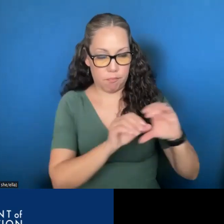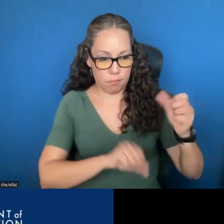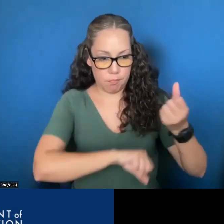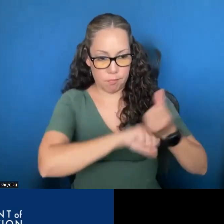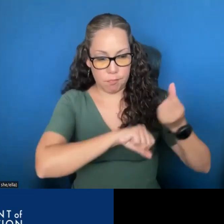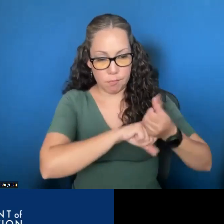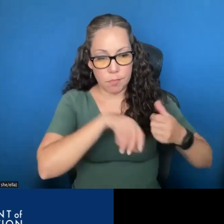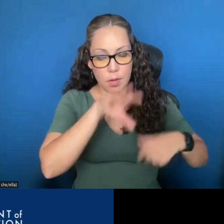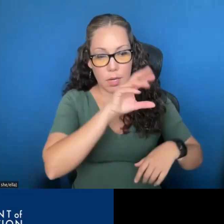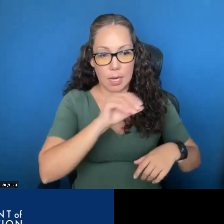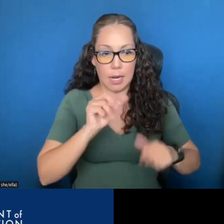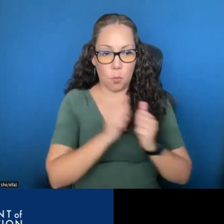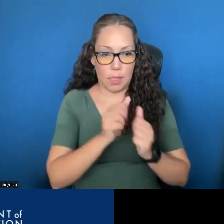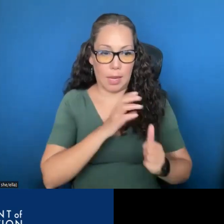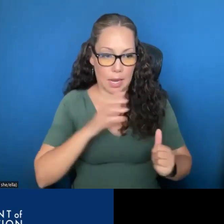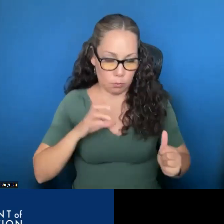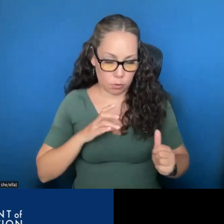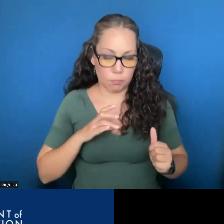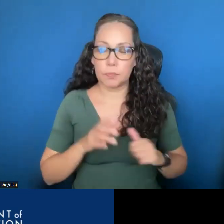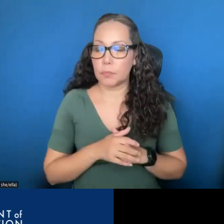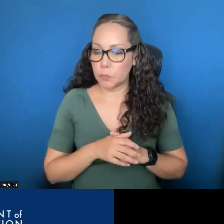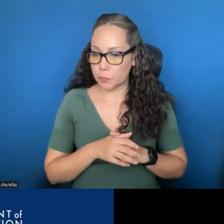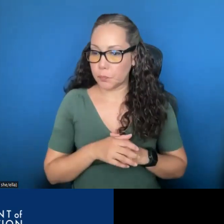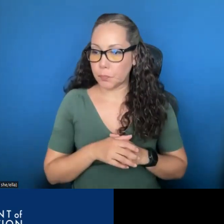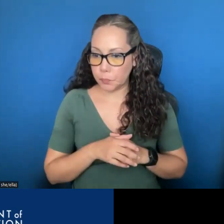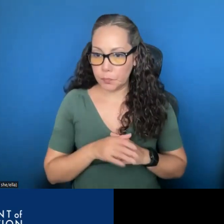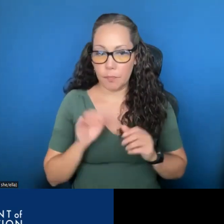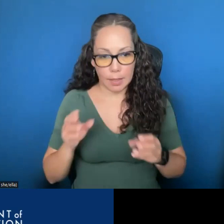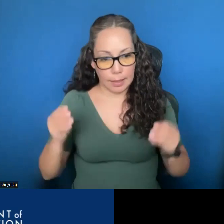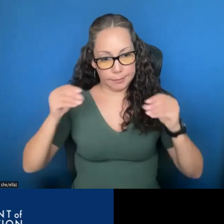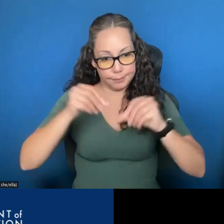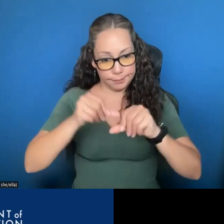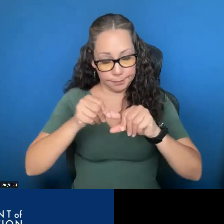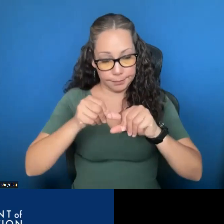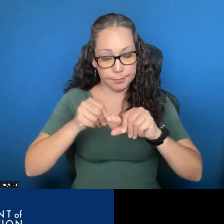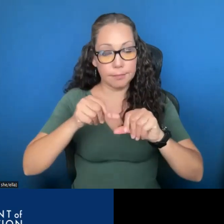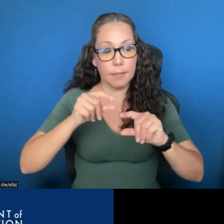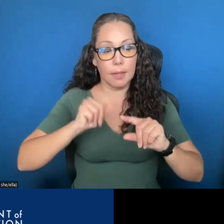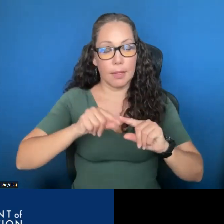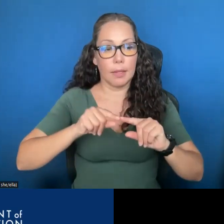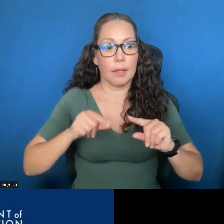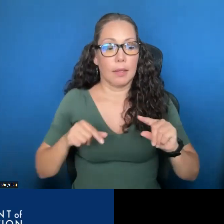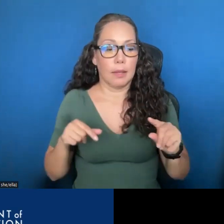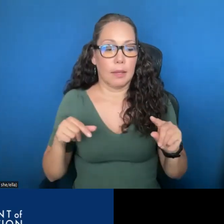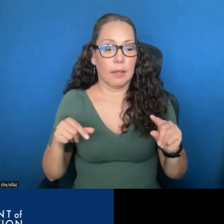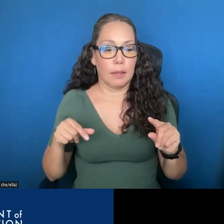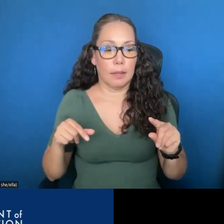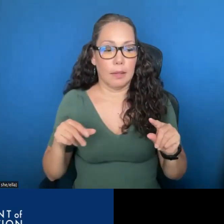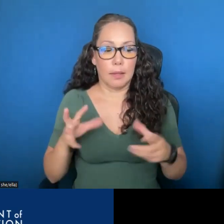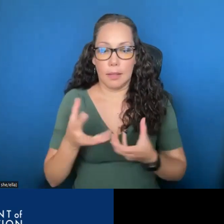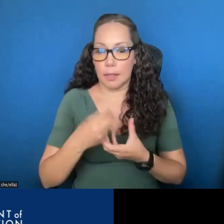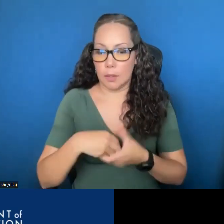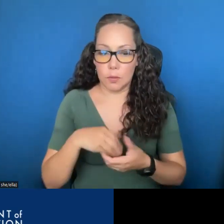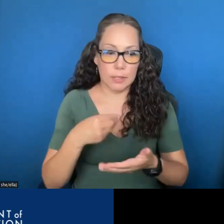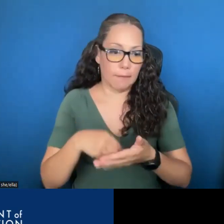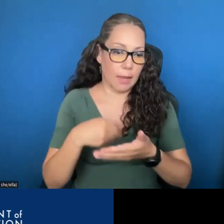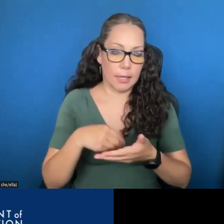Living Council and uh that investment is um uh includes funding for core Services about